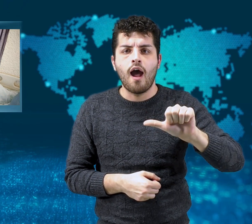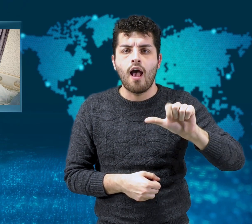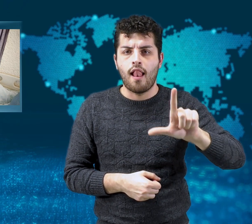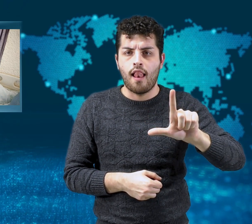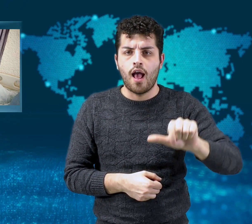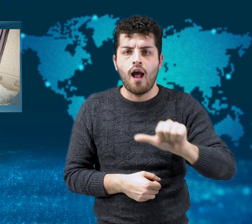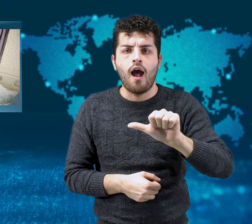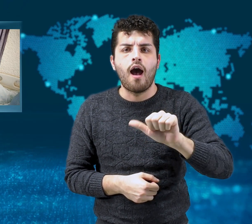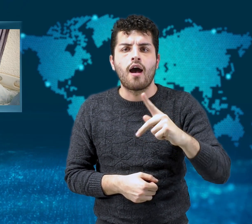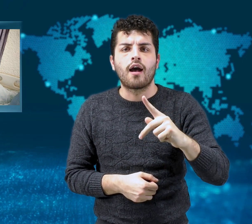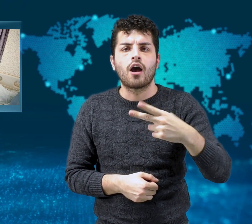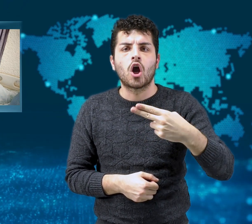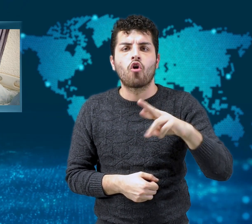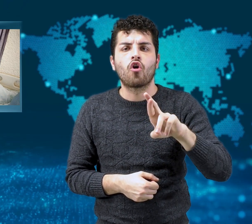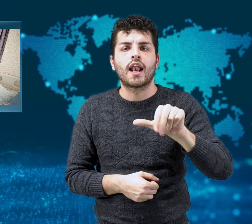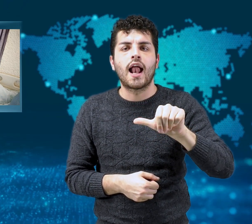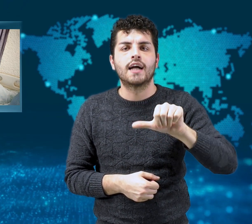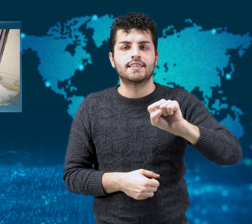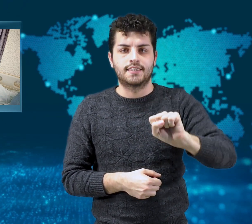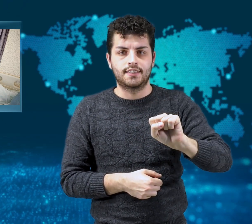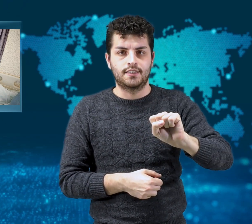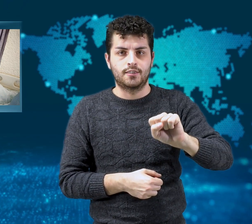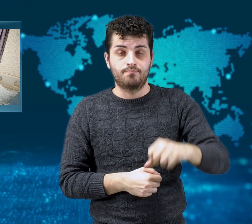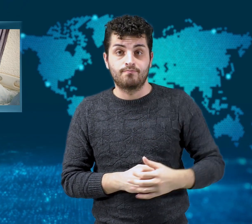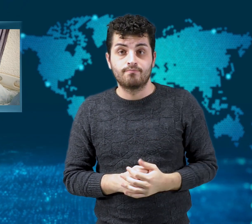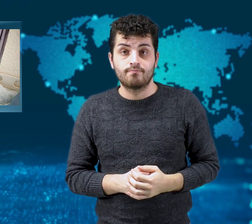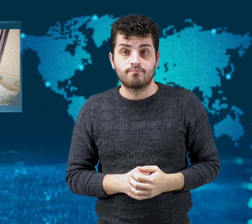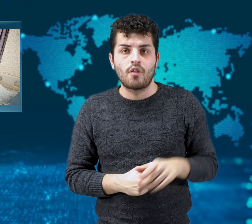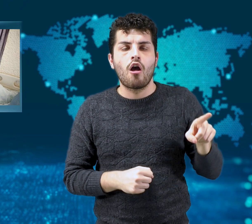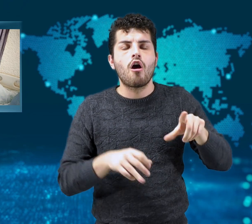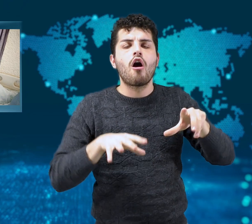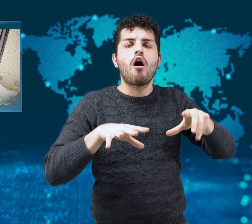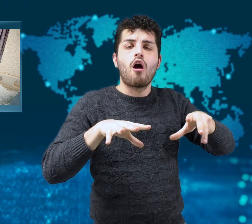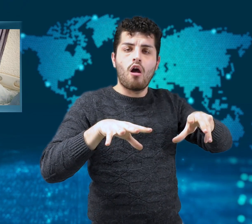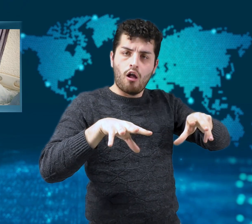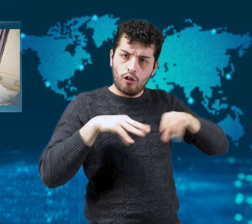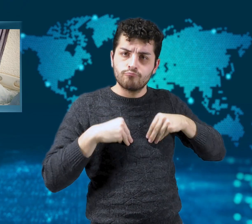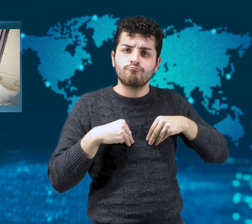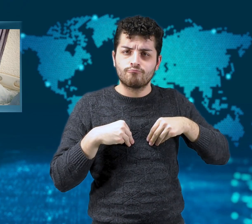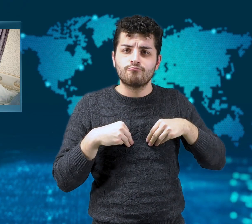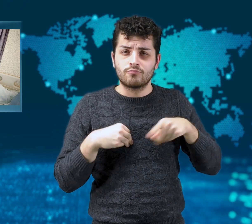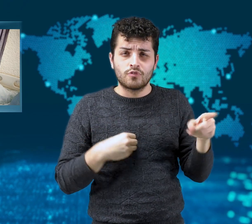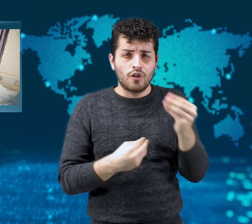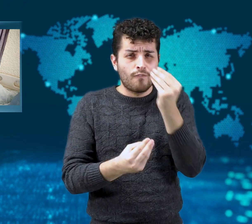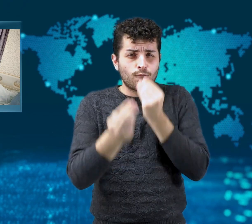agreed to end his 103-day hunger strike.